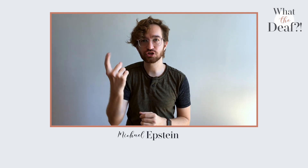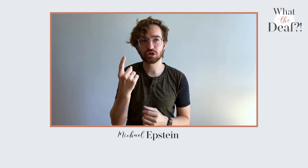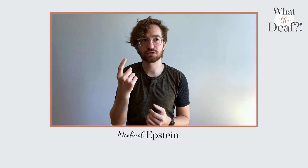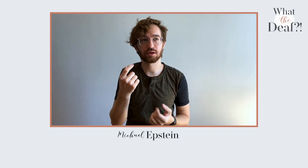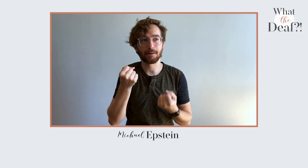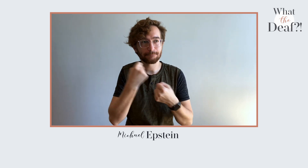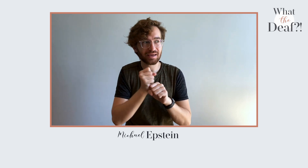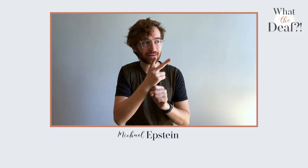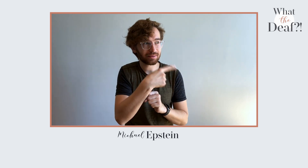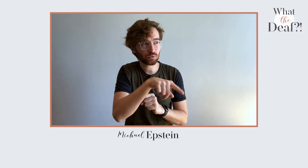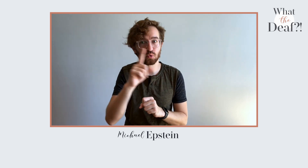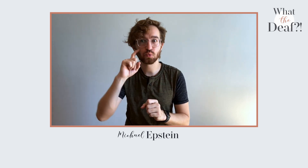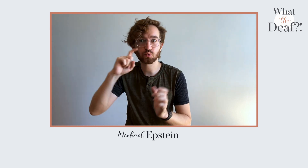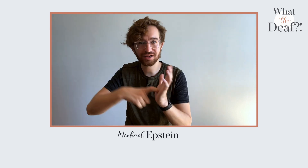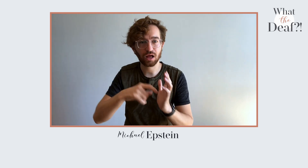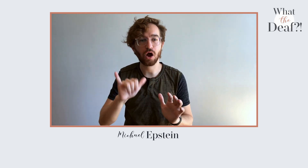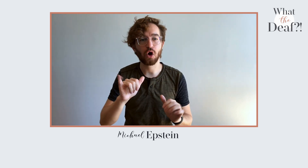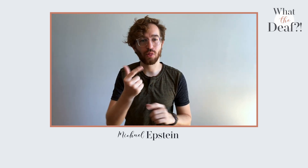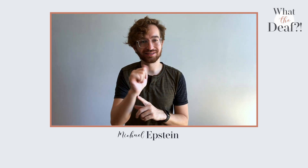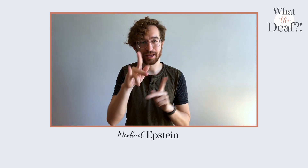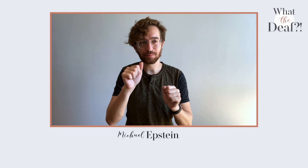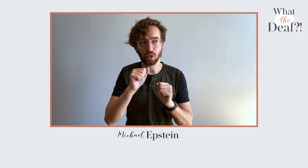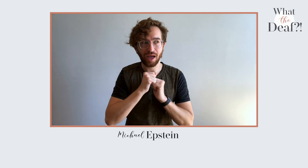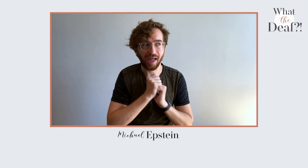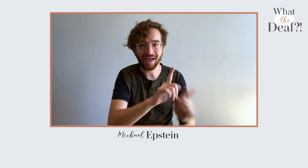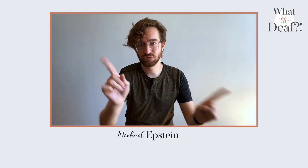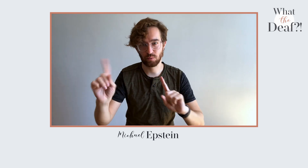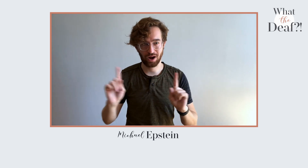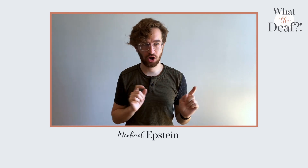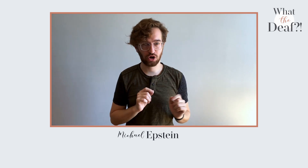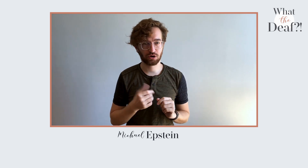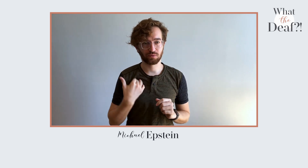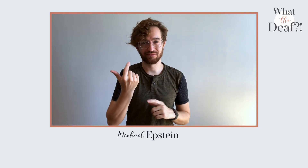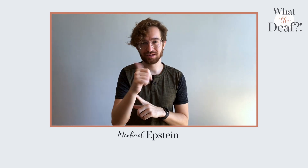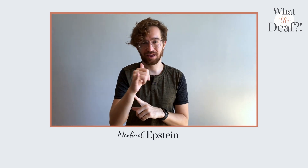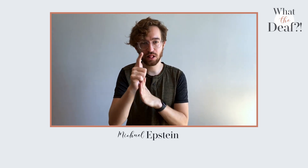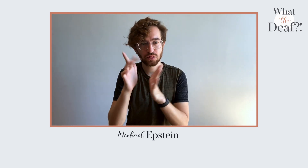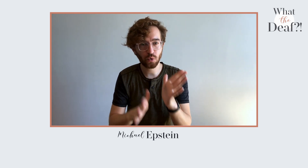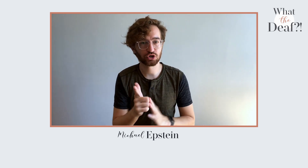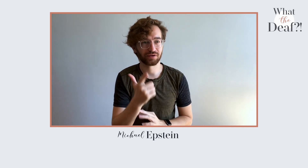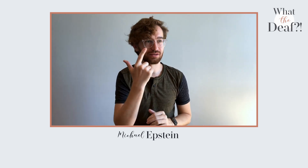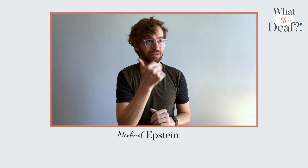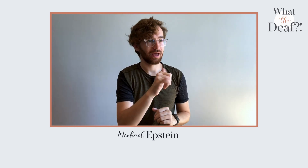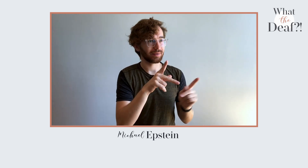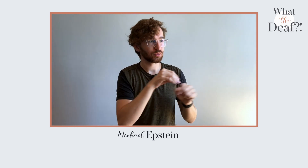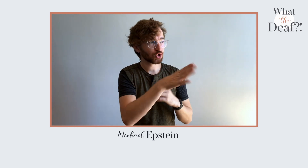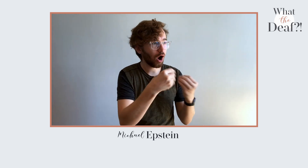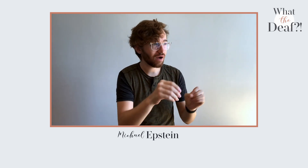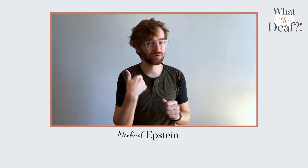is just helping people recognize, "Oh, there's gay people everywhere". You have gay lawyers, you have gay people working in your office,